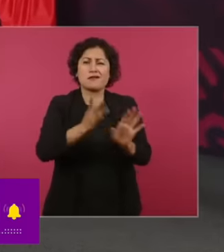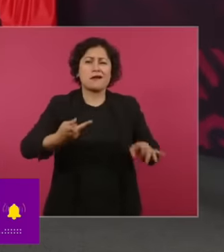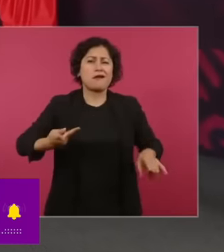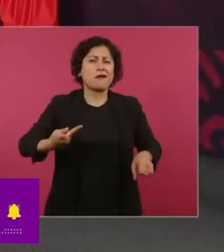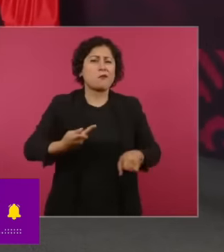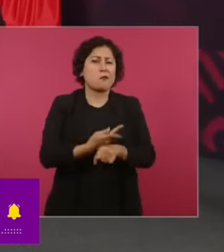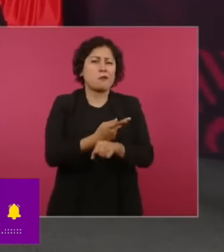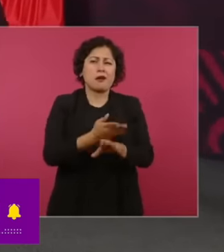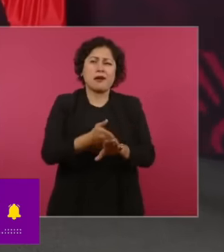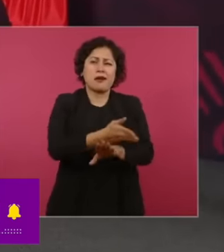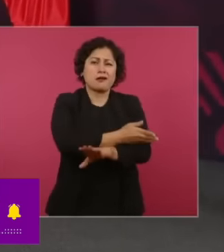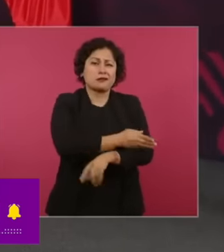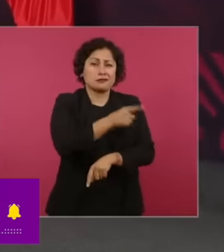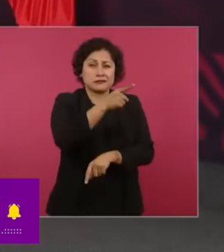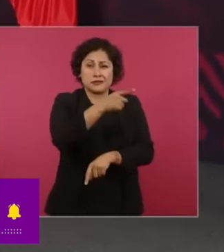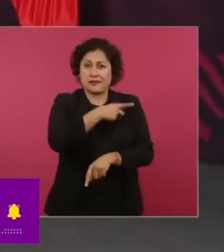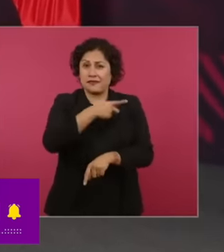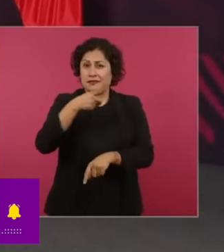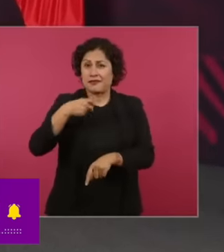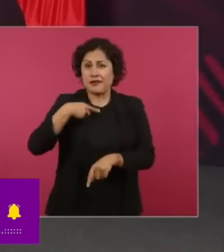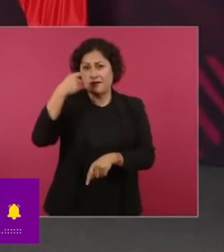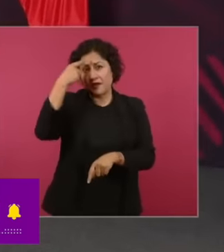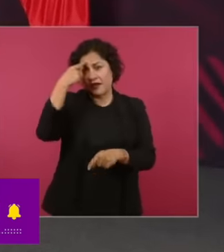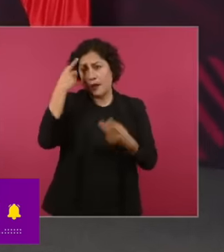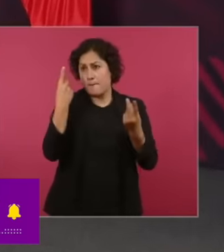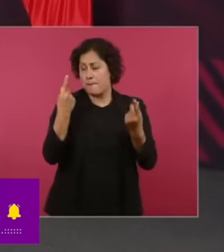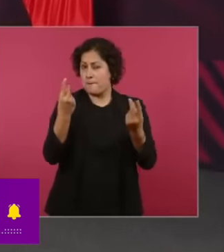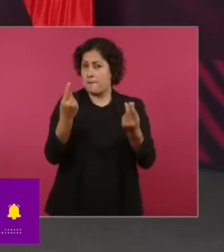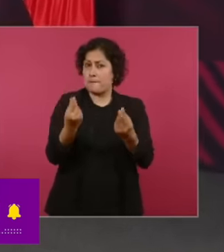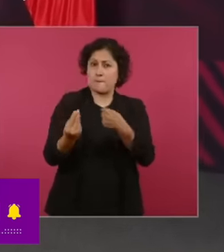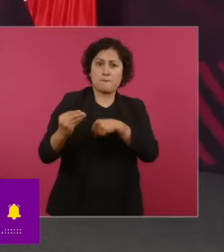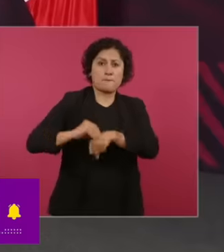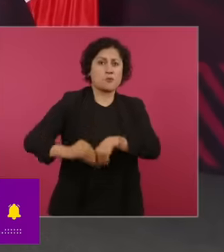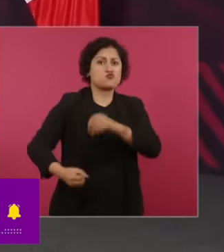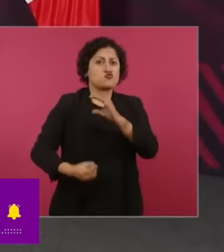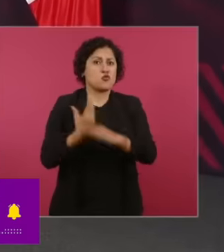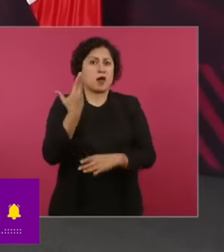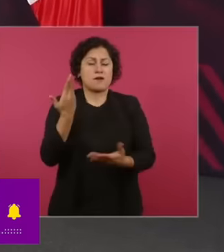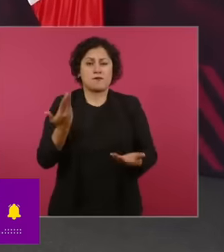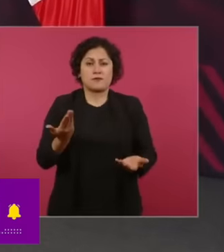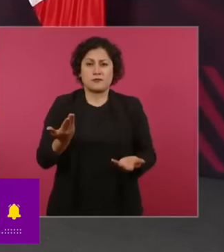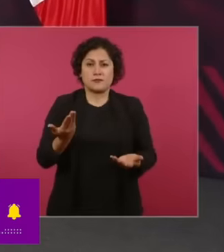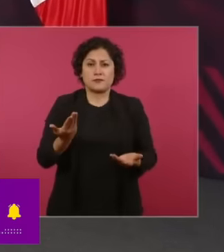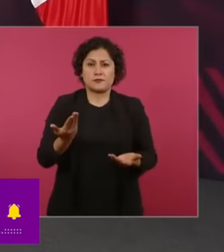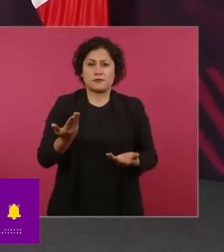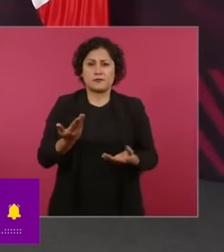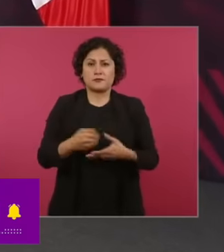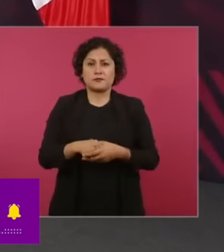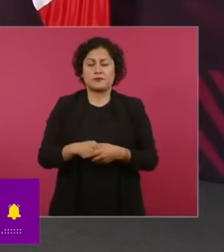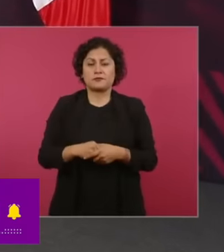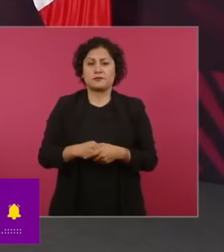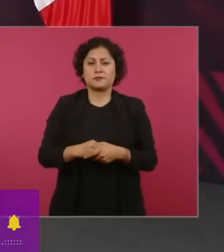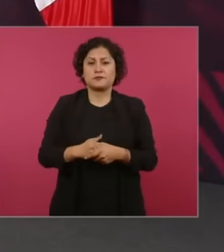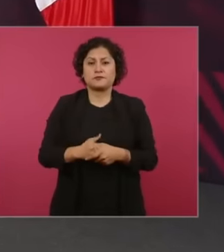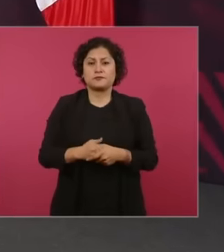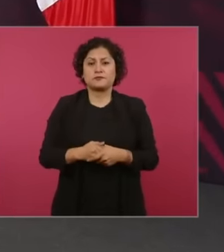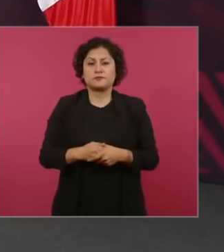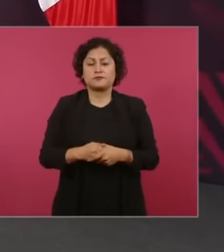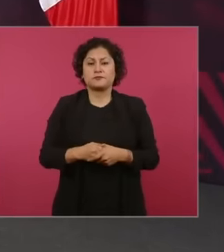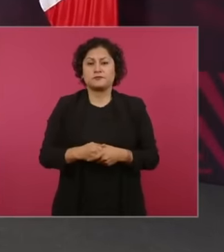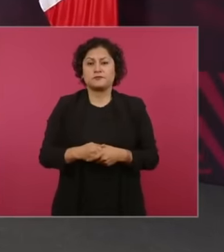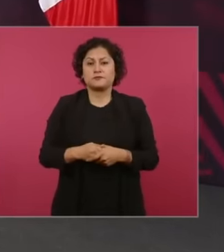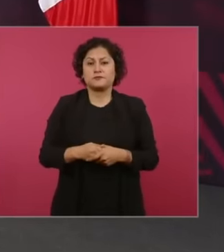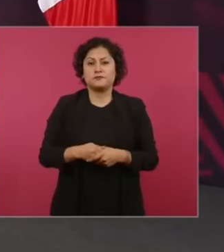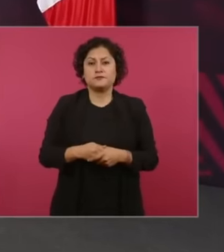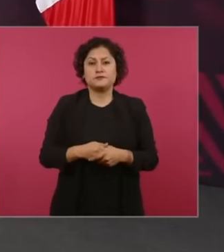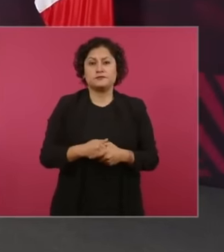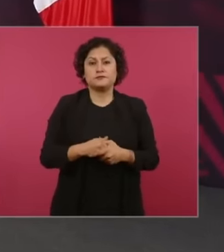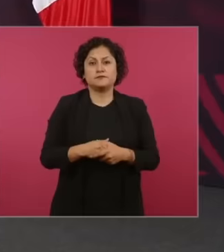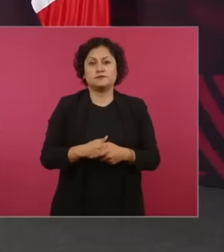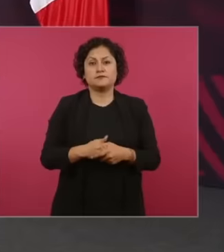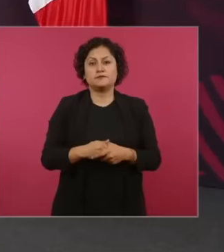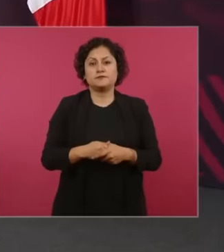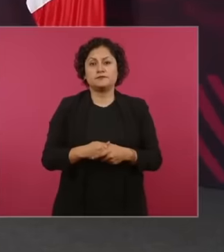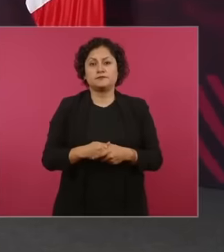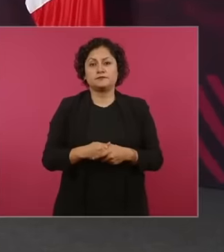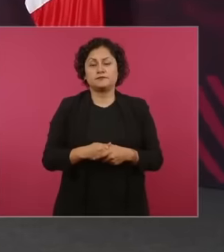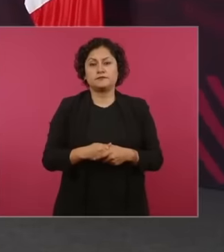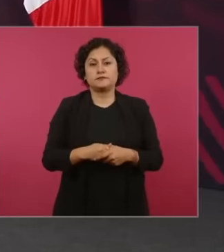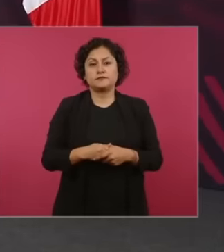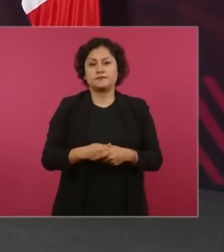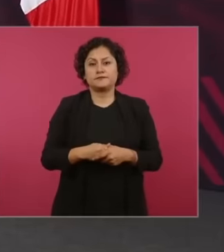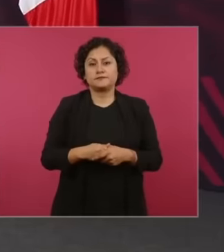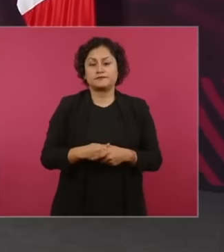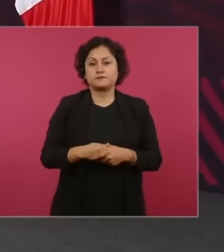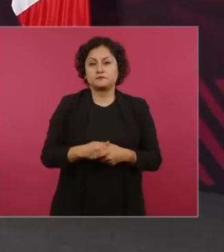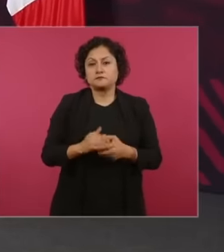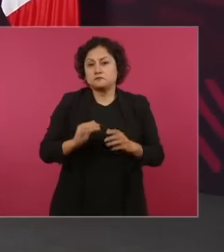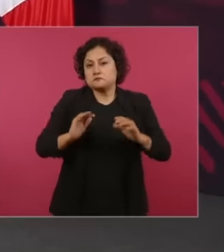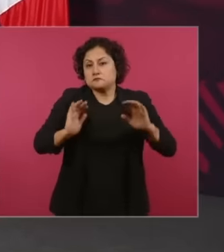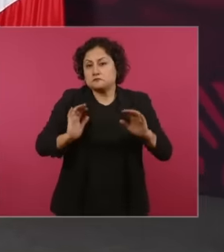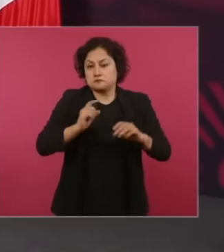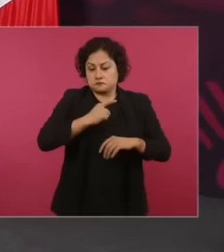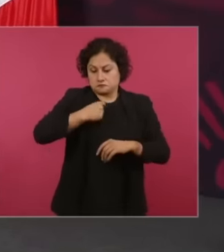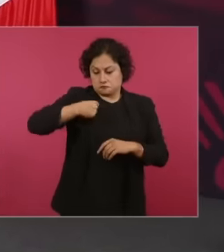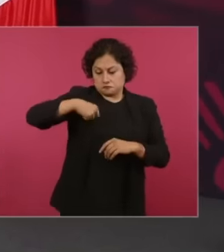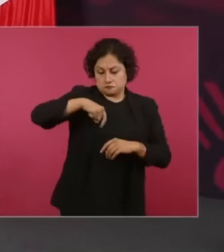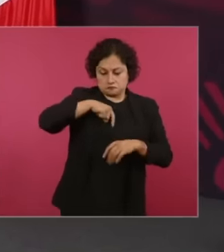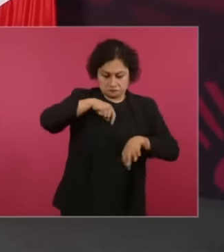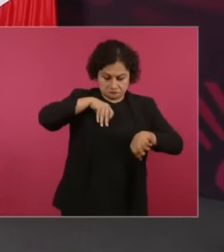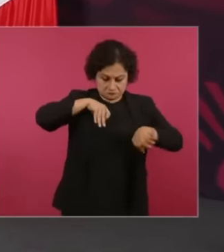renew themselves, we are working well in terms of